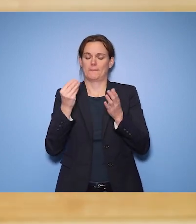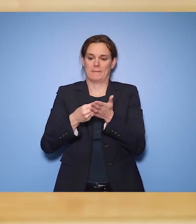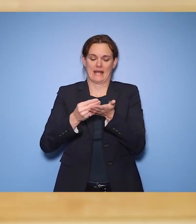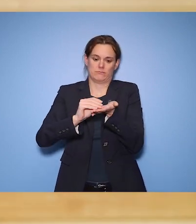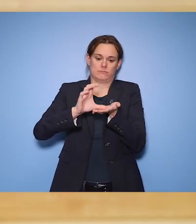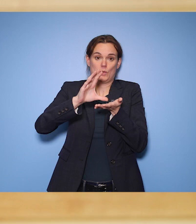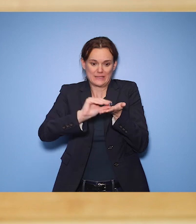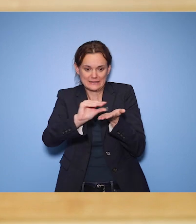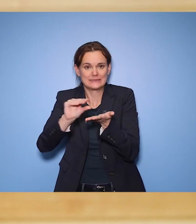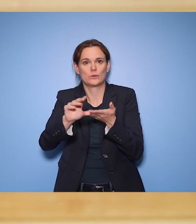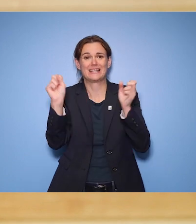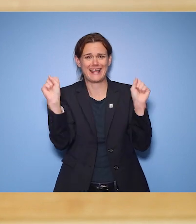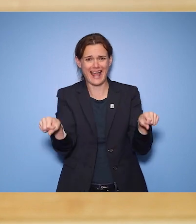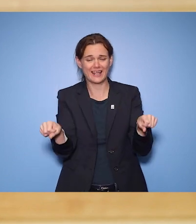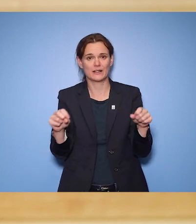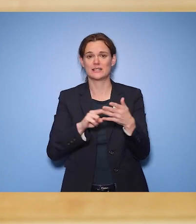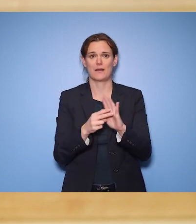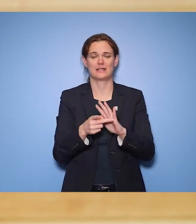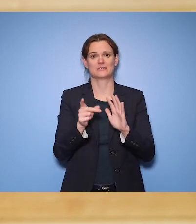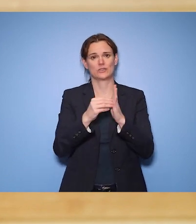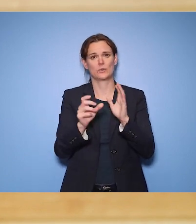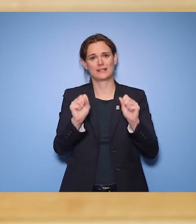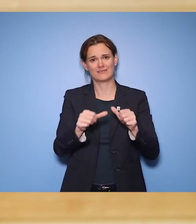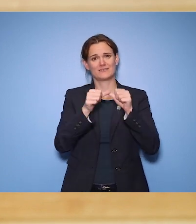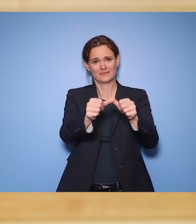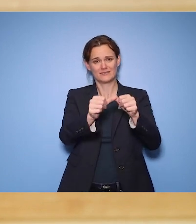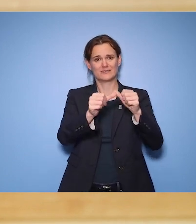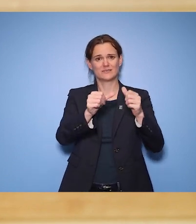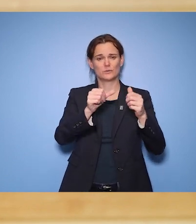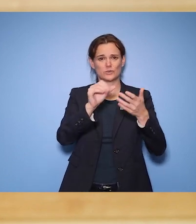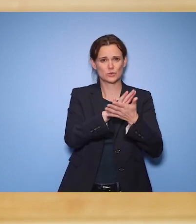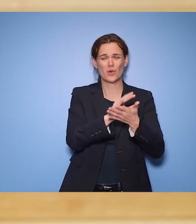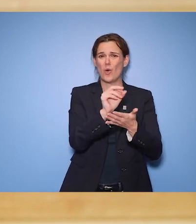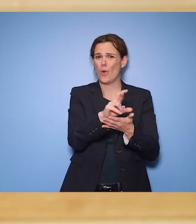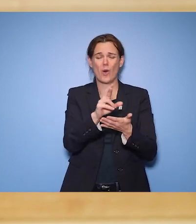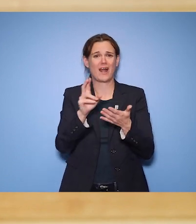can make a difference between a student having a chance at an education or not, and have shown